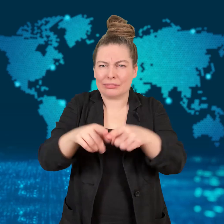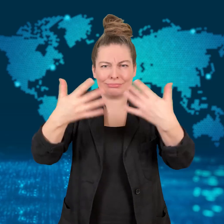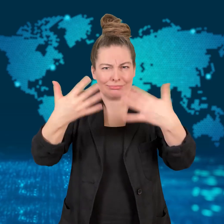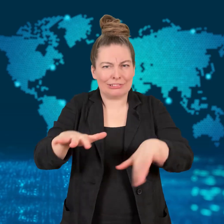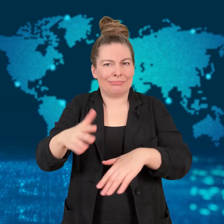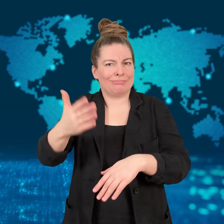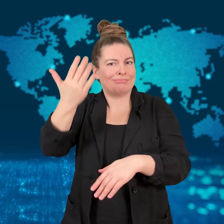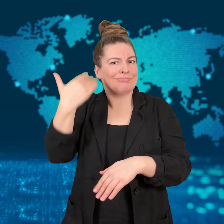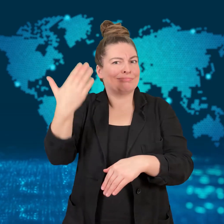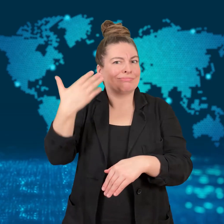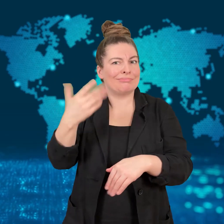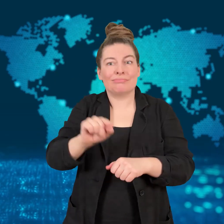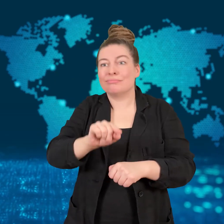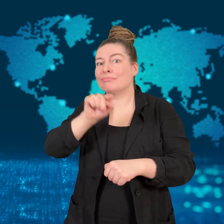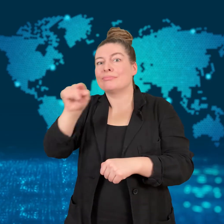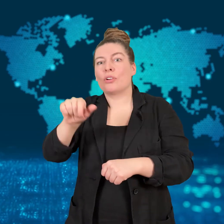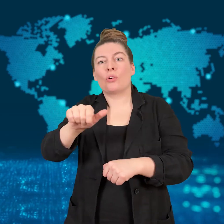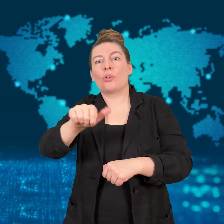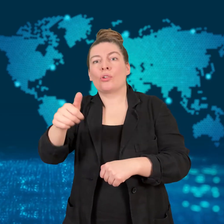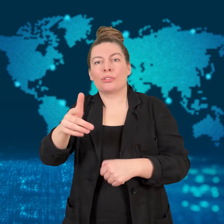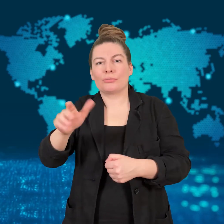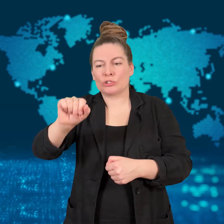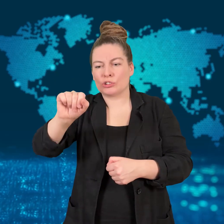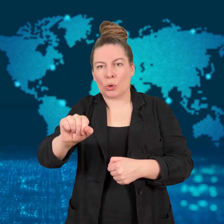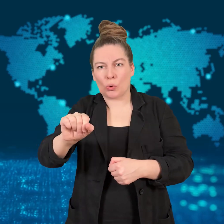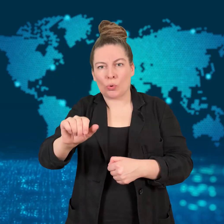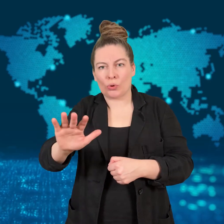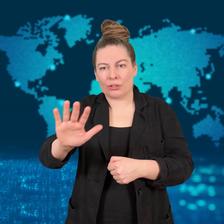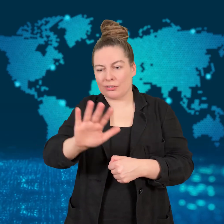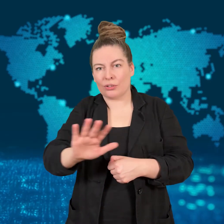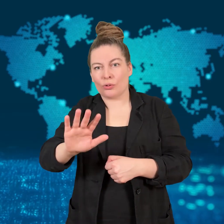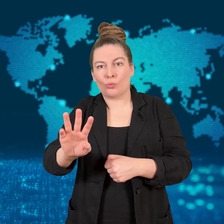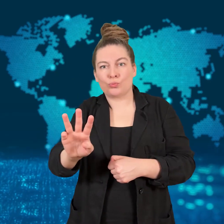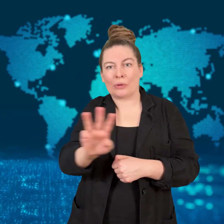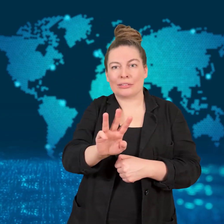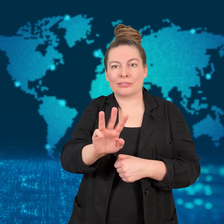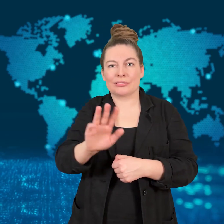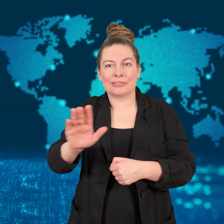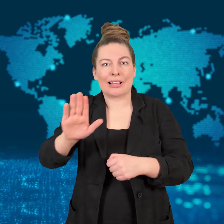in southwest England, in 2024.